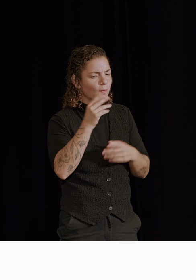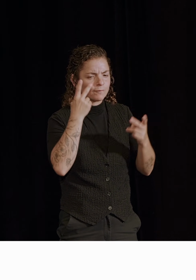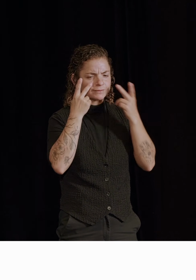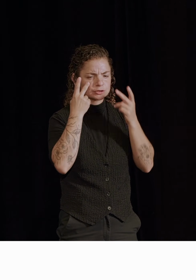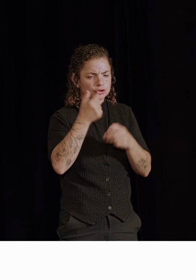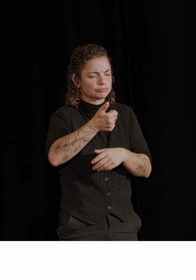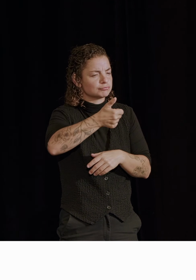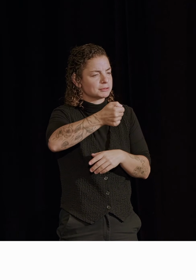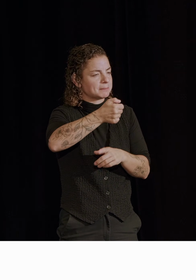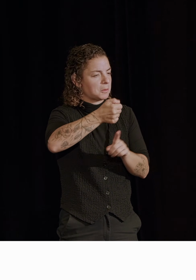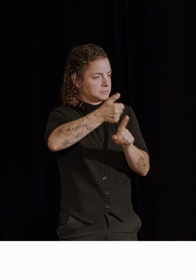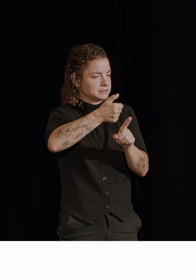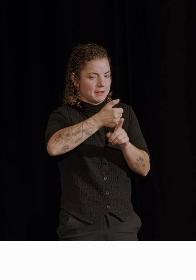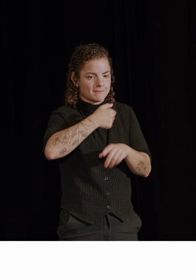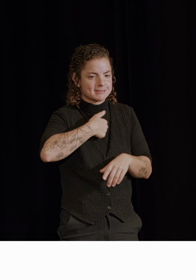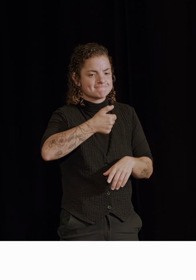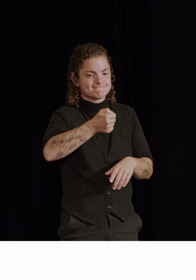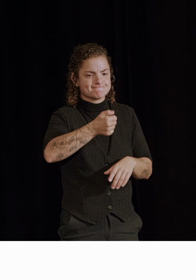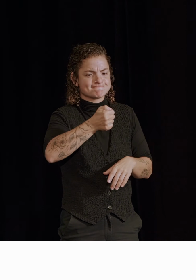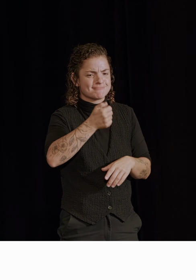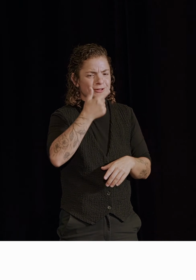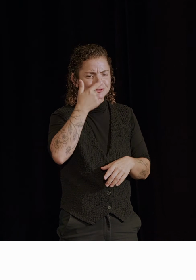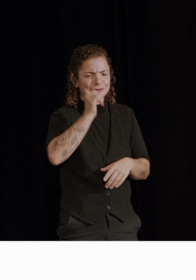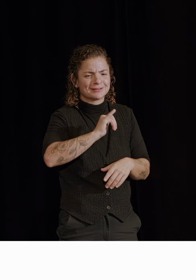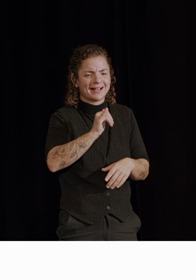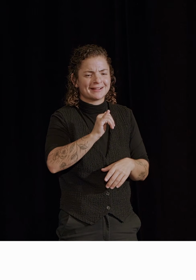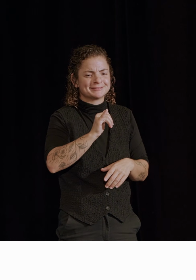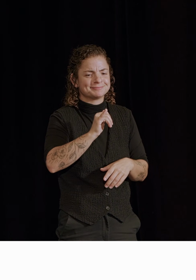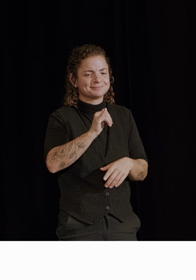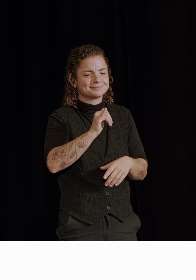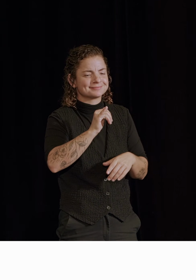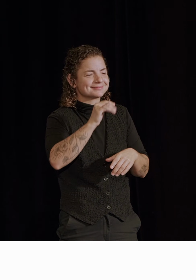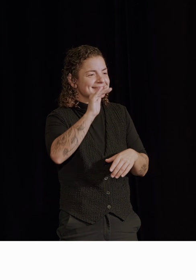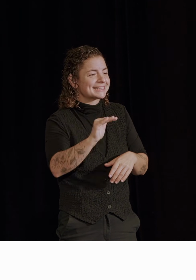And it literally looked like a toddler toy. It looked like somebody took a remote in Microsoft's